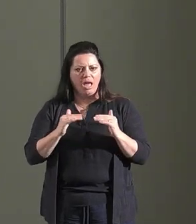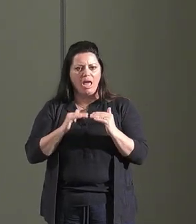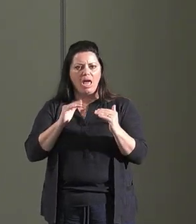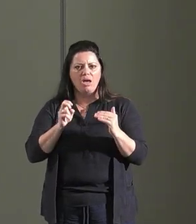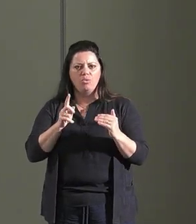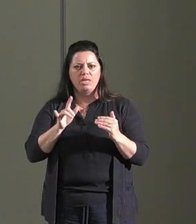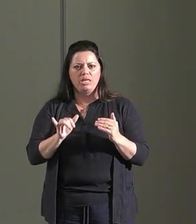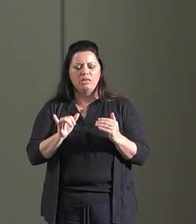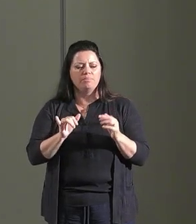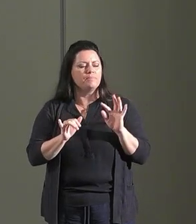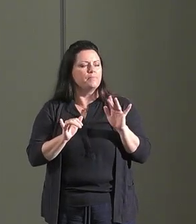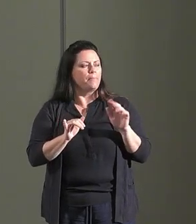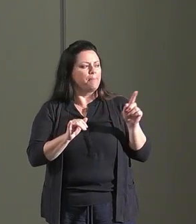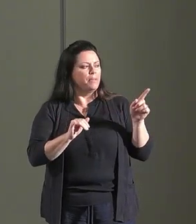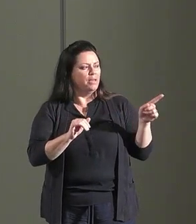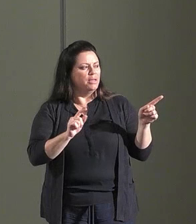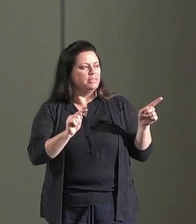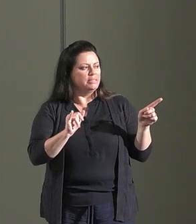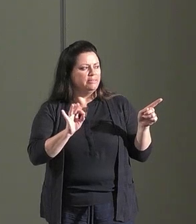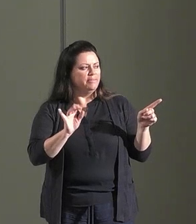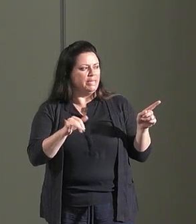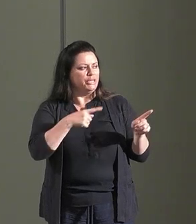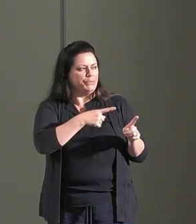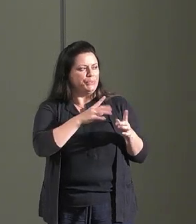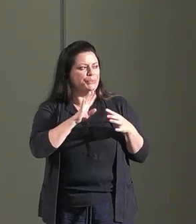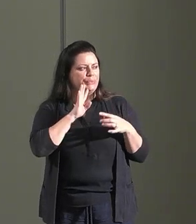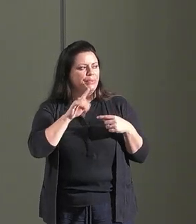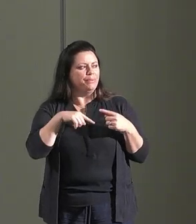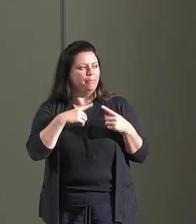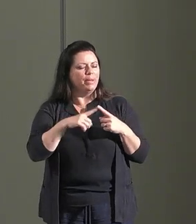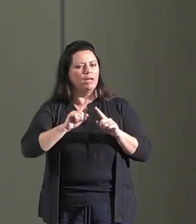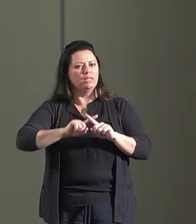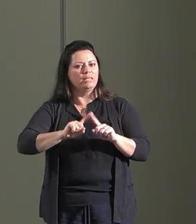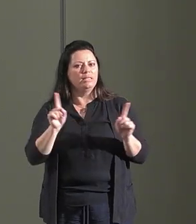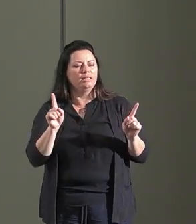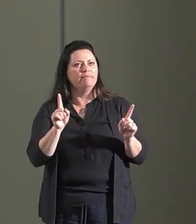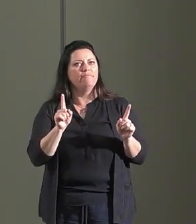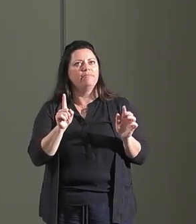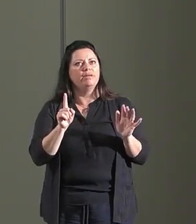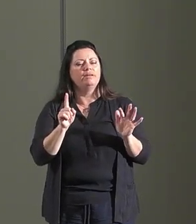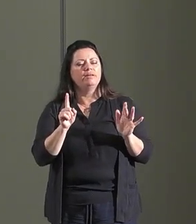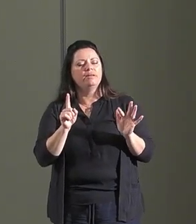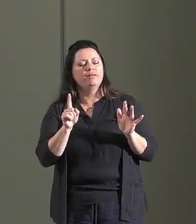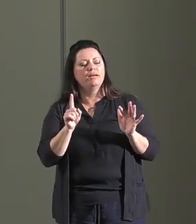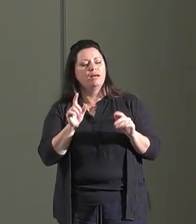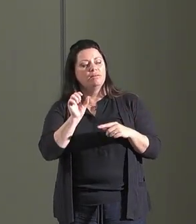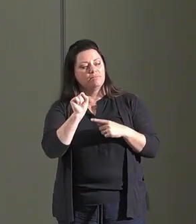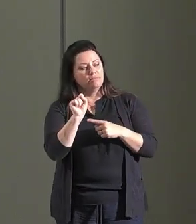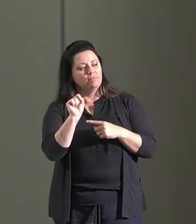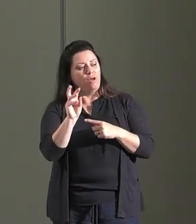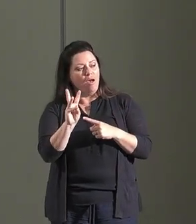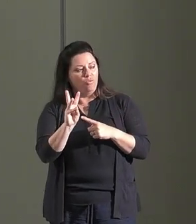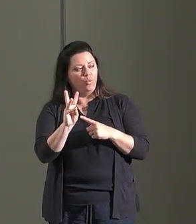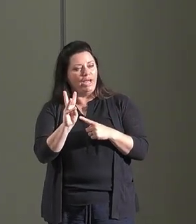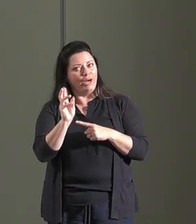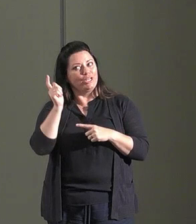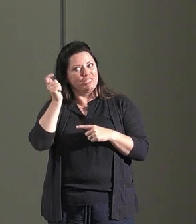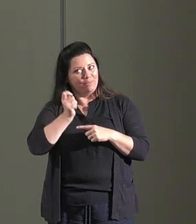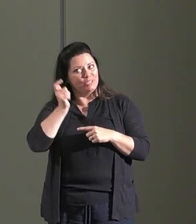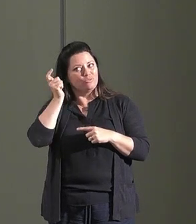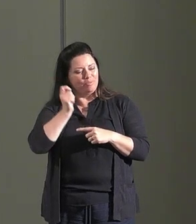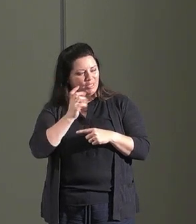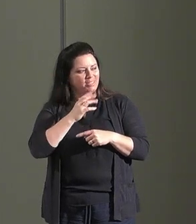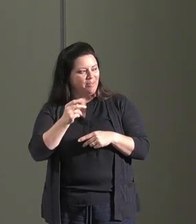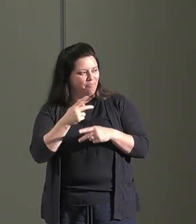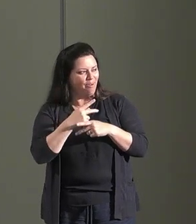You also talked Tiffany, about the different softwares subscriptions and products and when